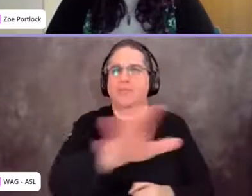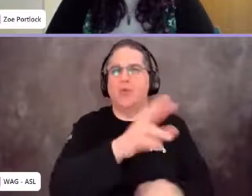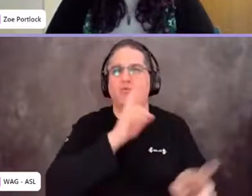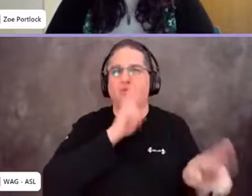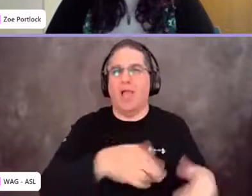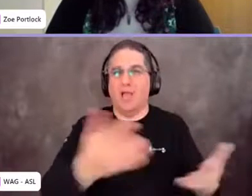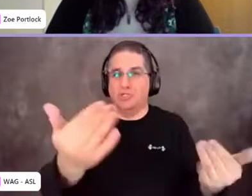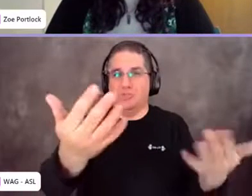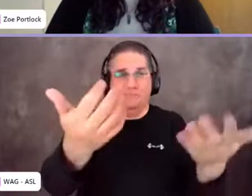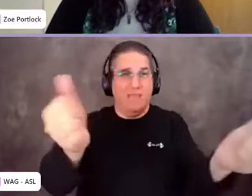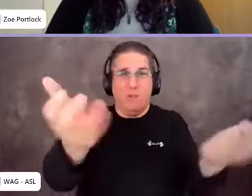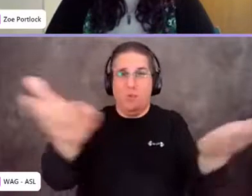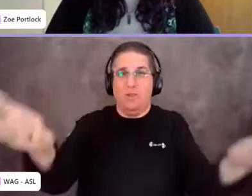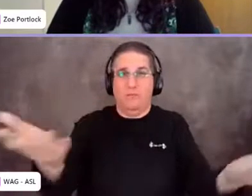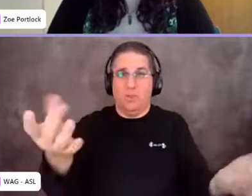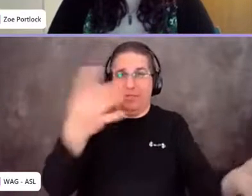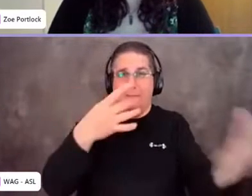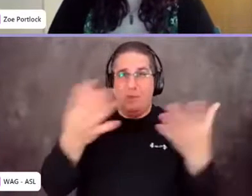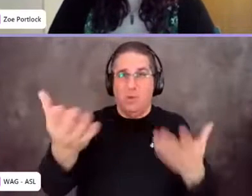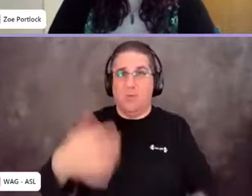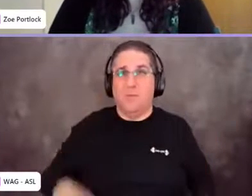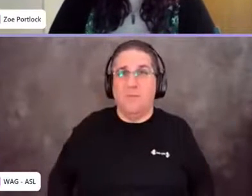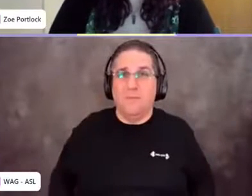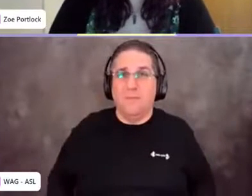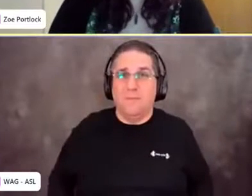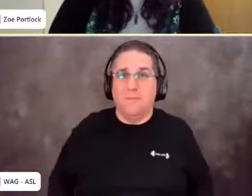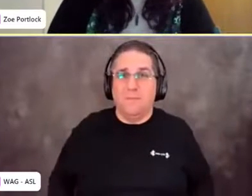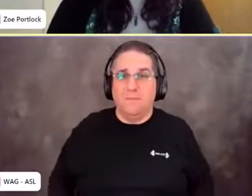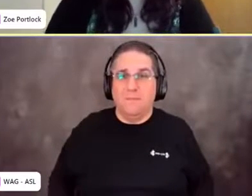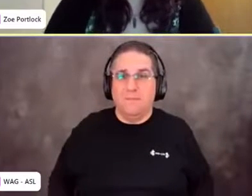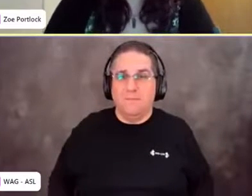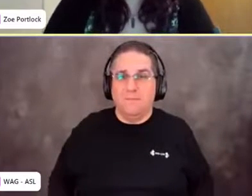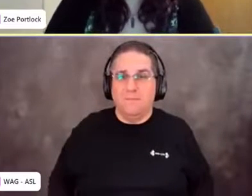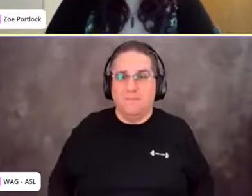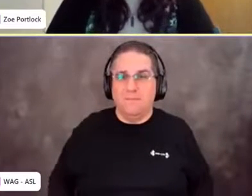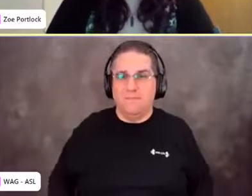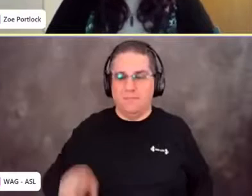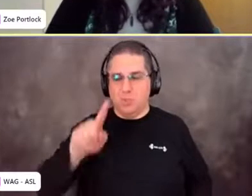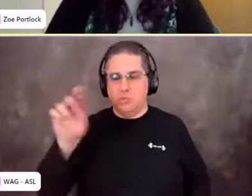people when you started with disability, any of you can go first.